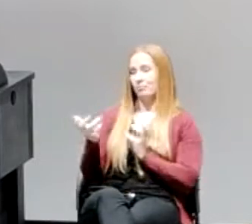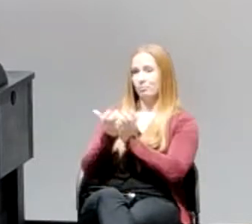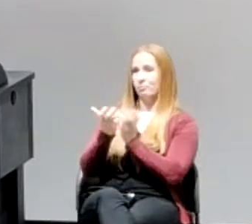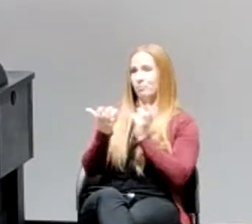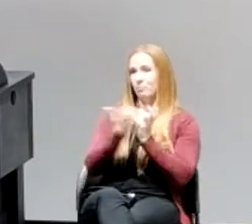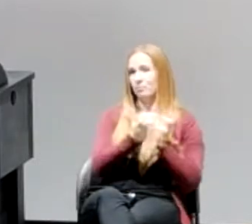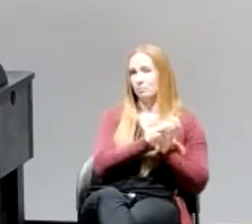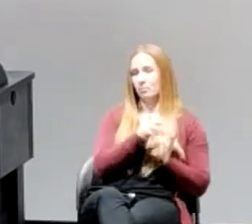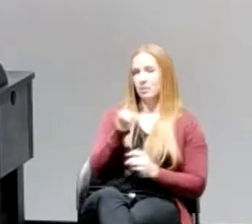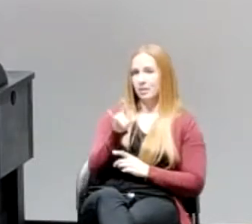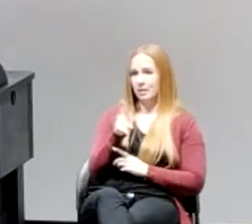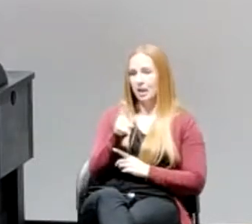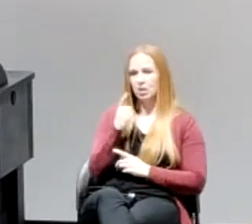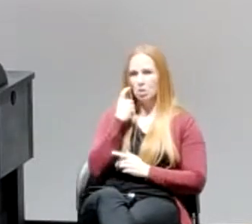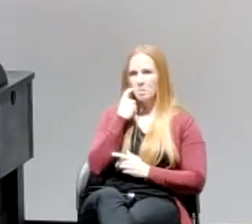We can just catch those who opt out of that